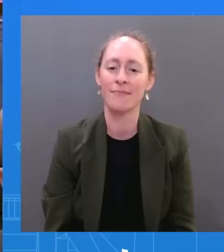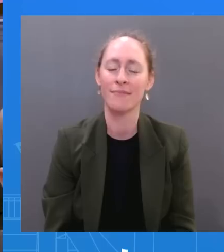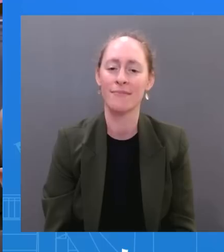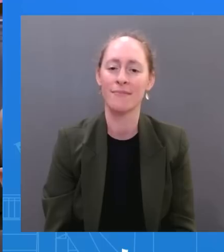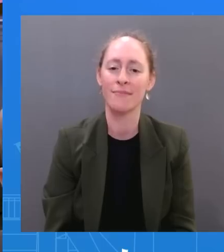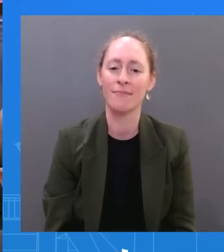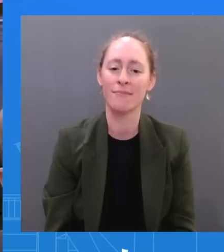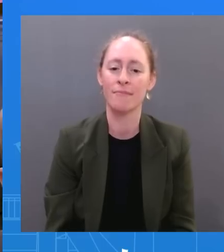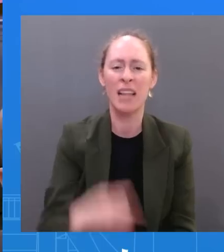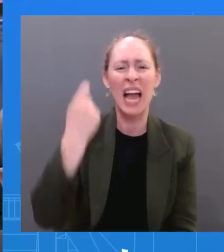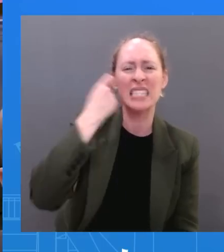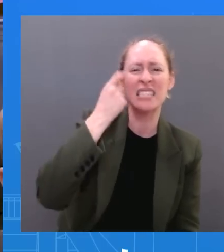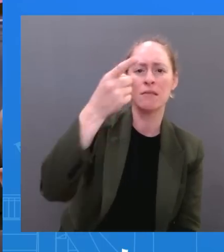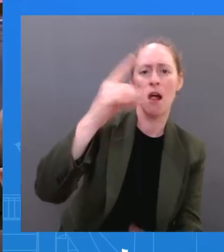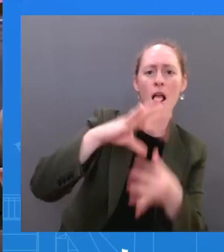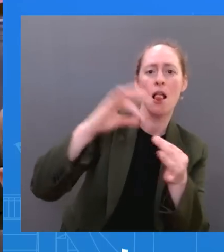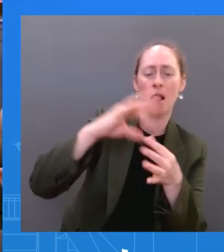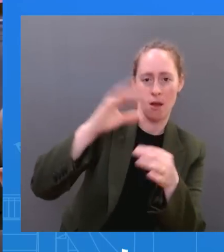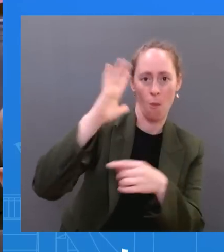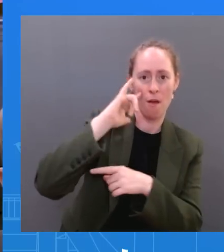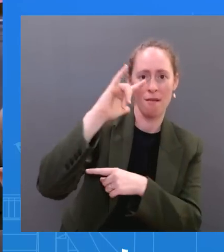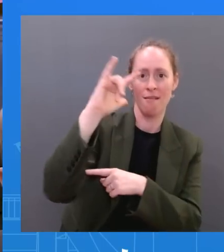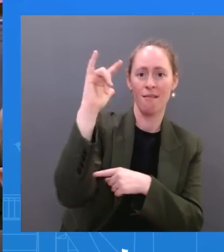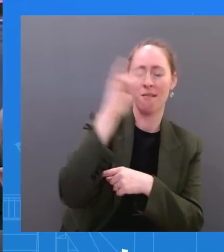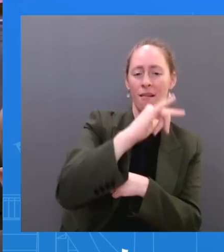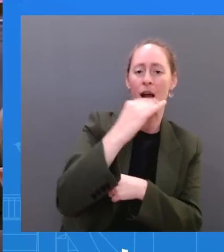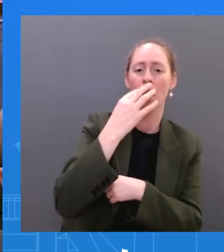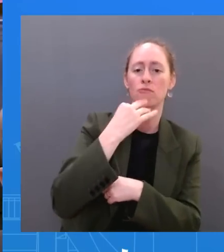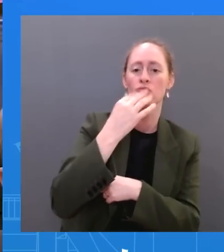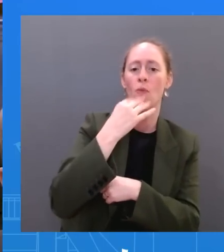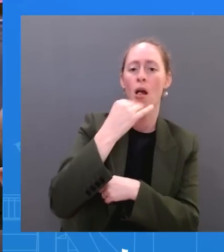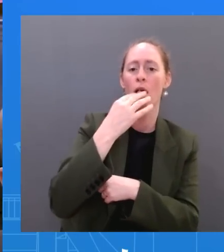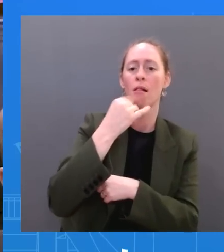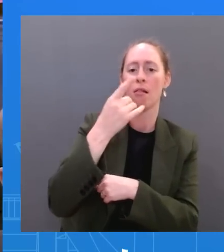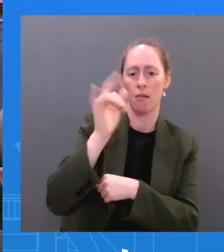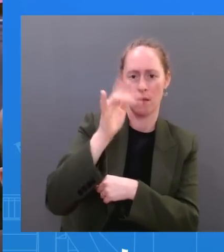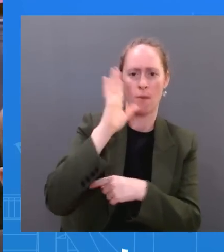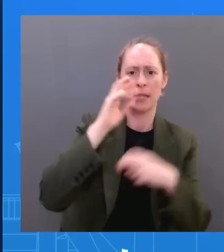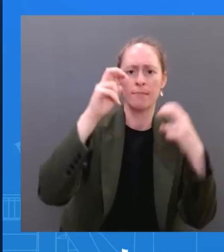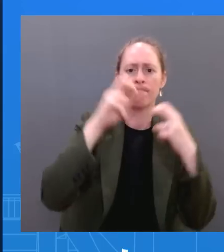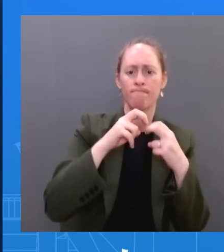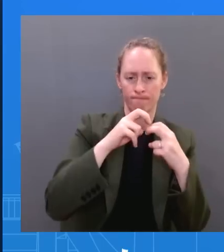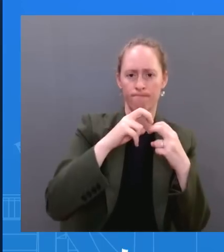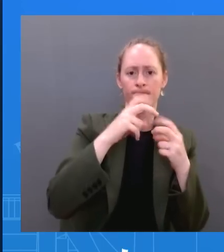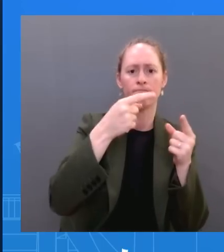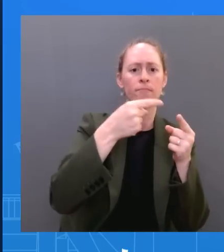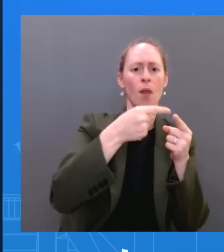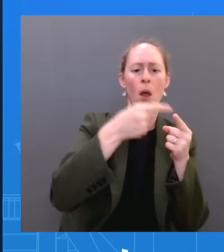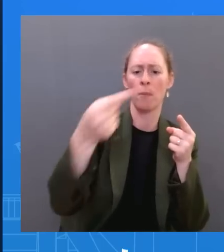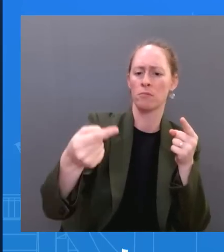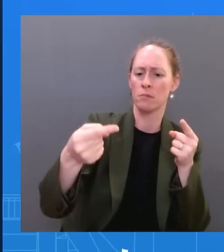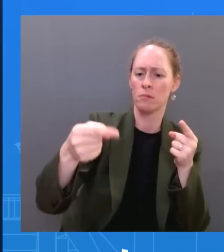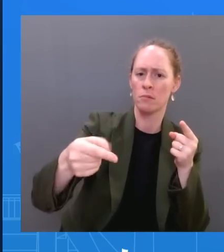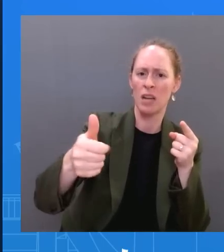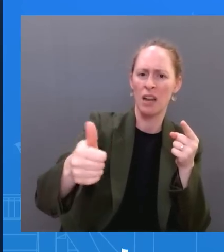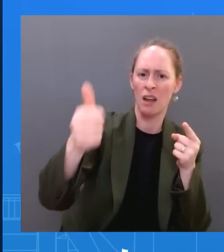Can you talk a little bit about that meeting and why are they meeting and what does the President hope to accomplish? Mr. Sullivan: So it's standard protocol